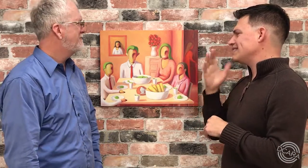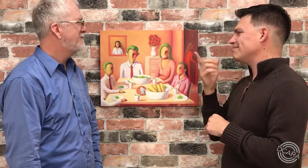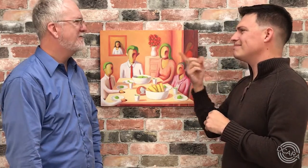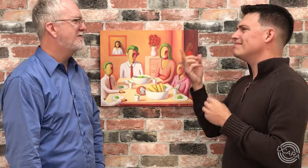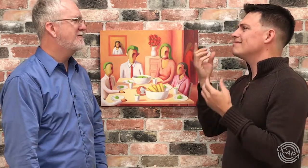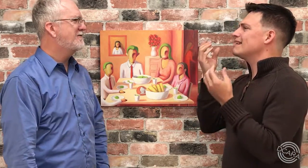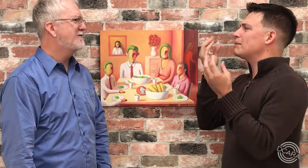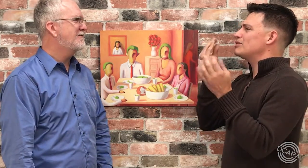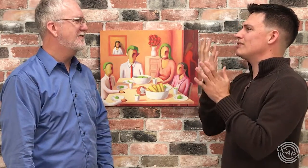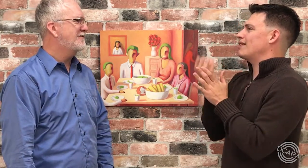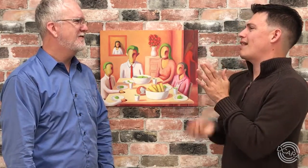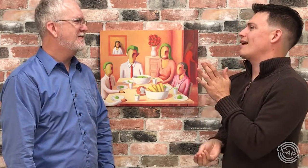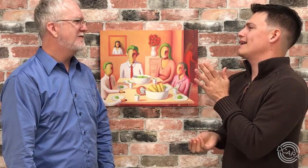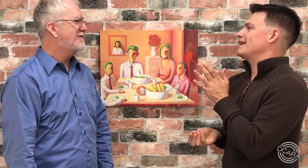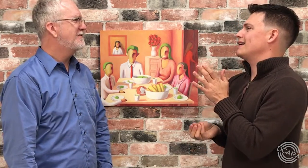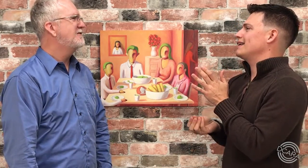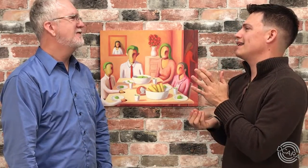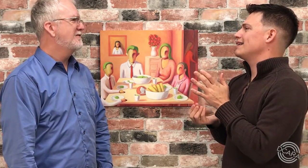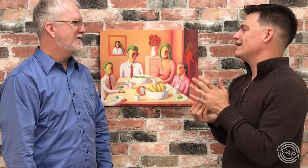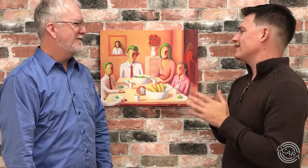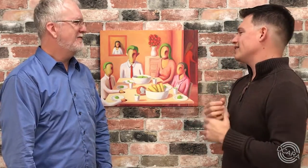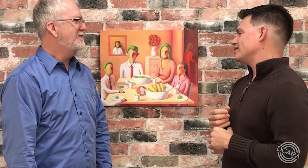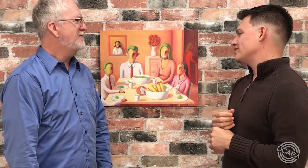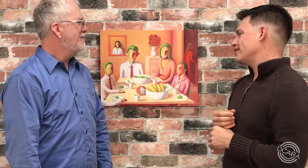Brian: It seems like their thinking is gone.